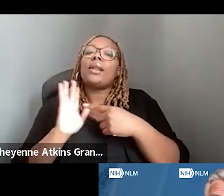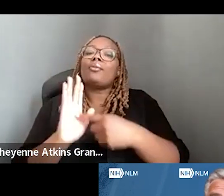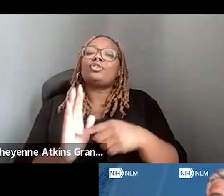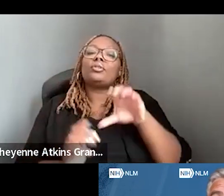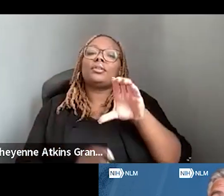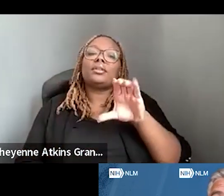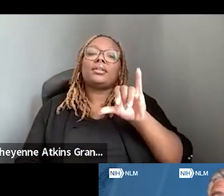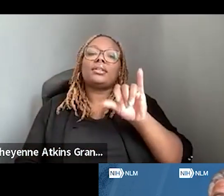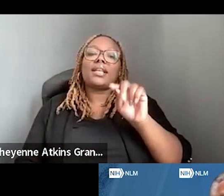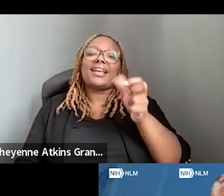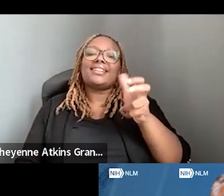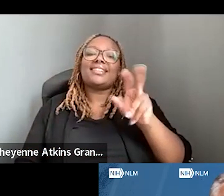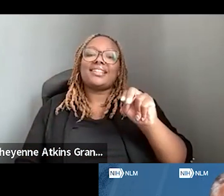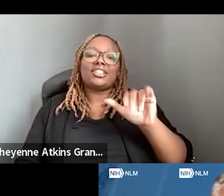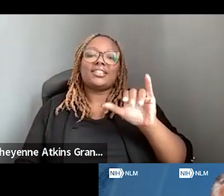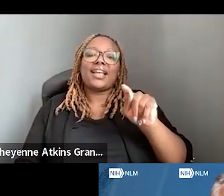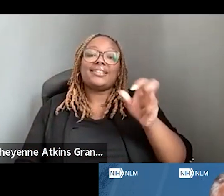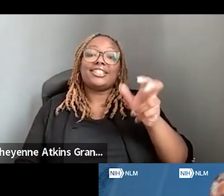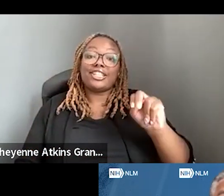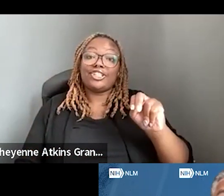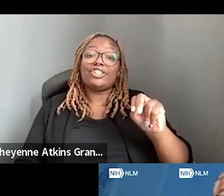So ORCID has your profile information.